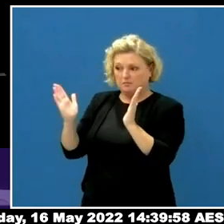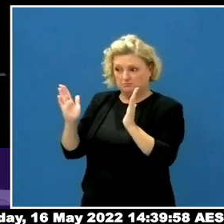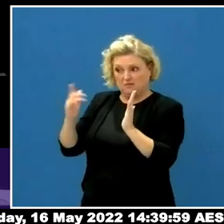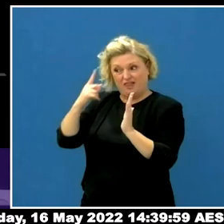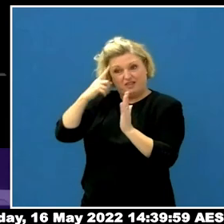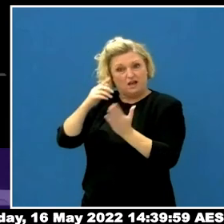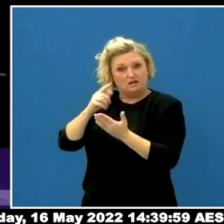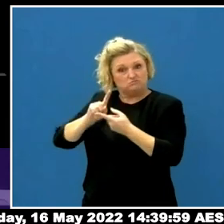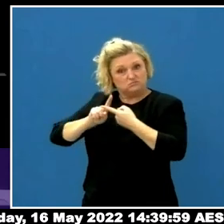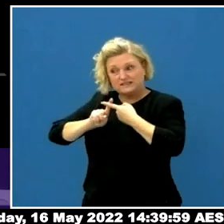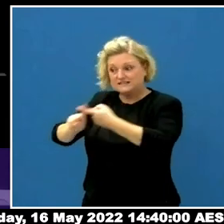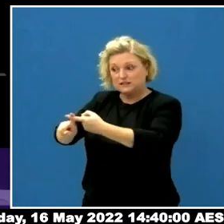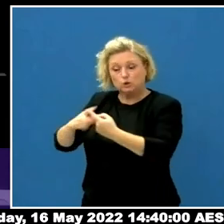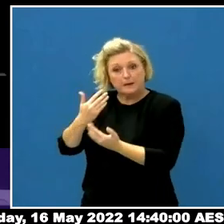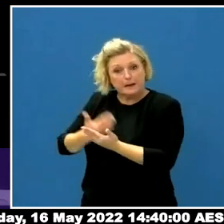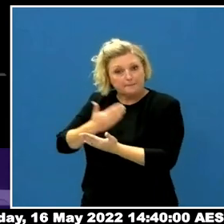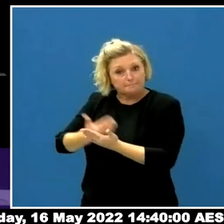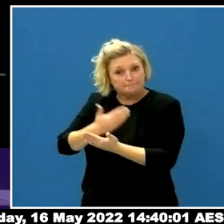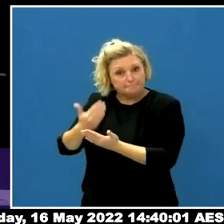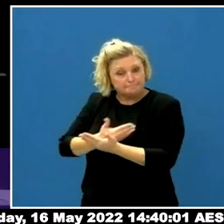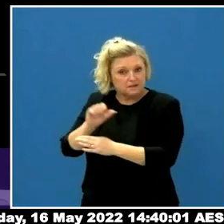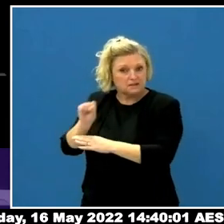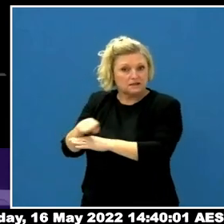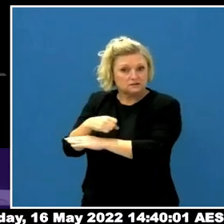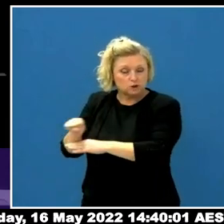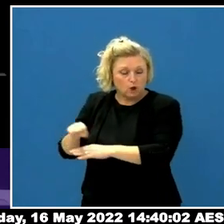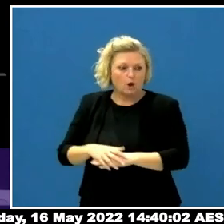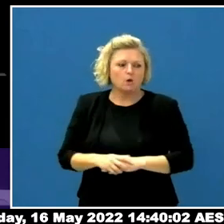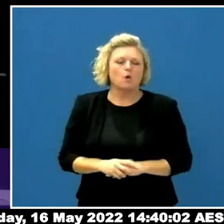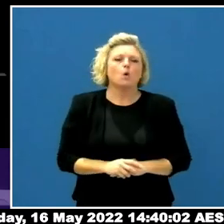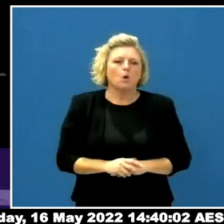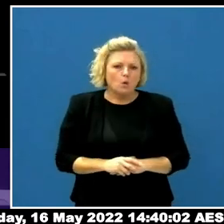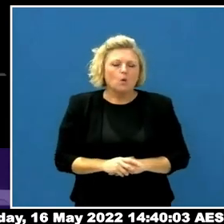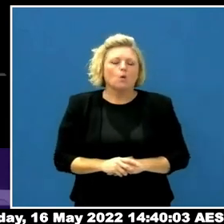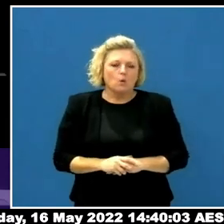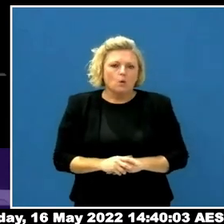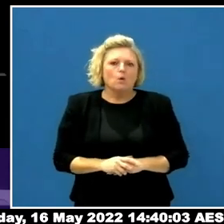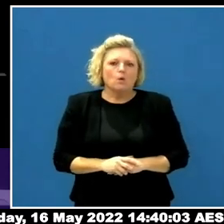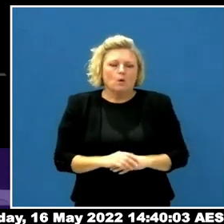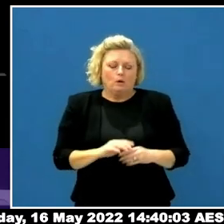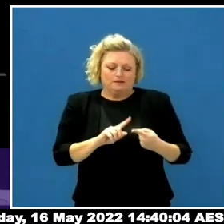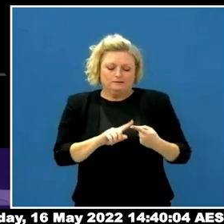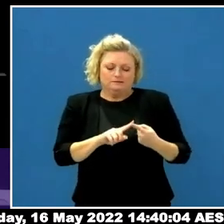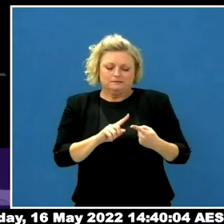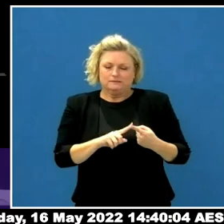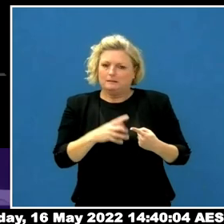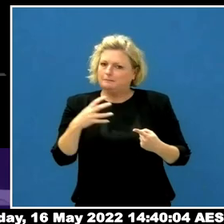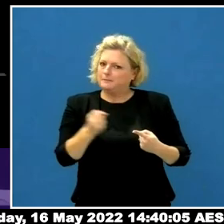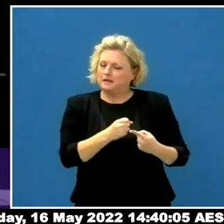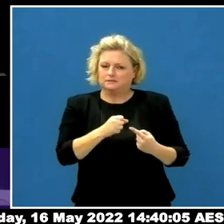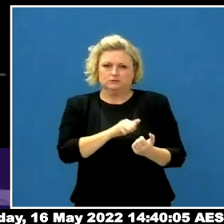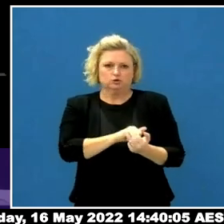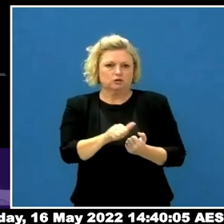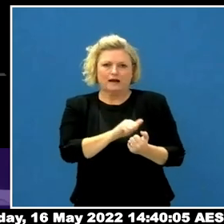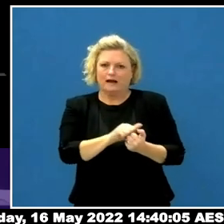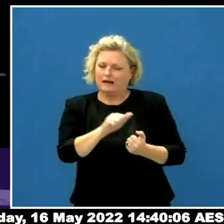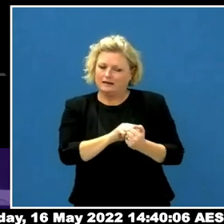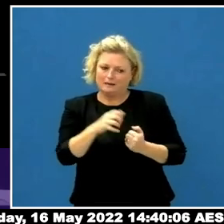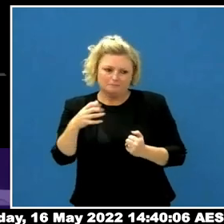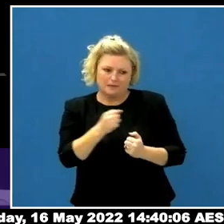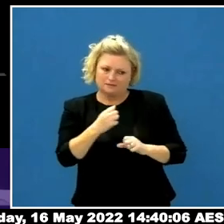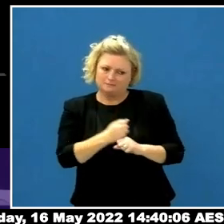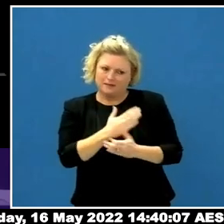Training, to start with, compared to what - I was trained and all the different training